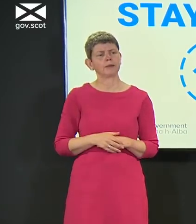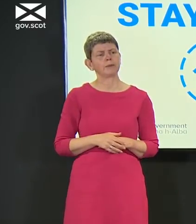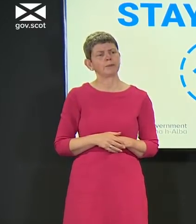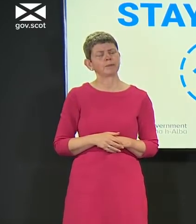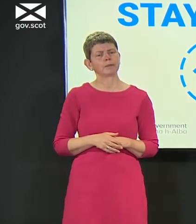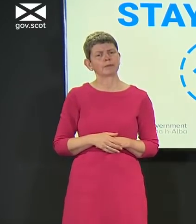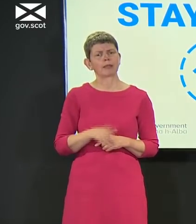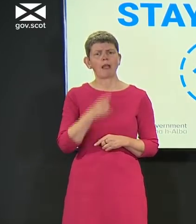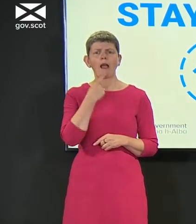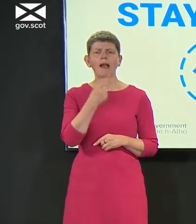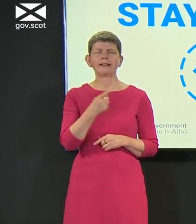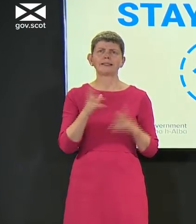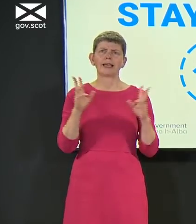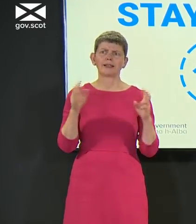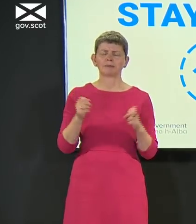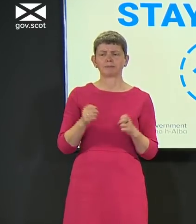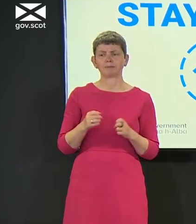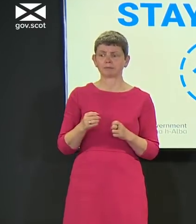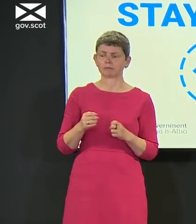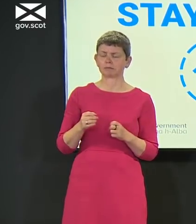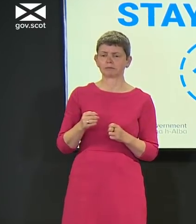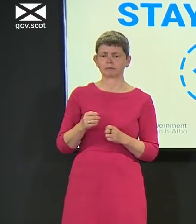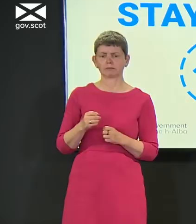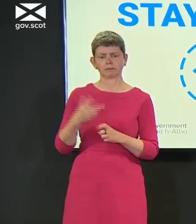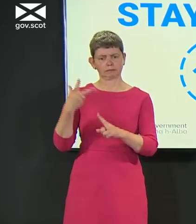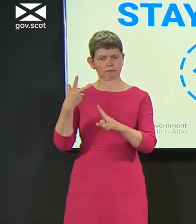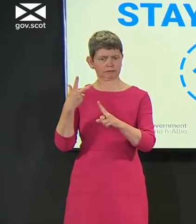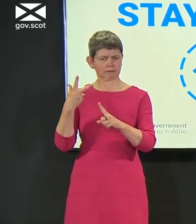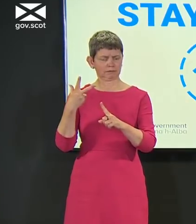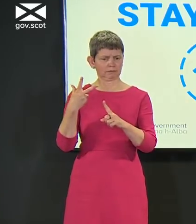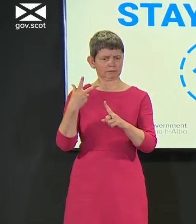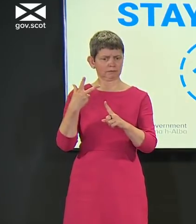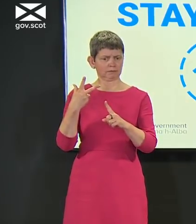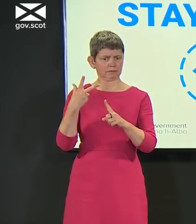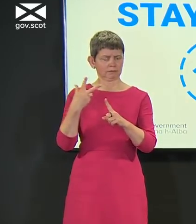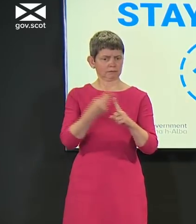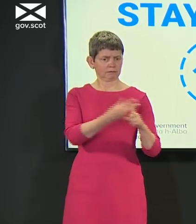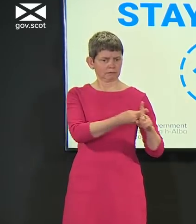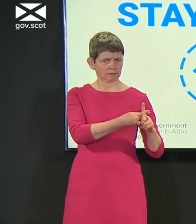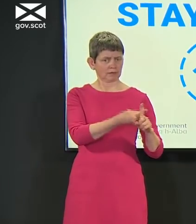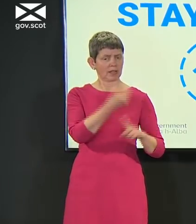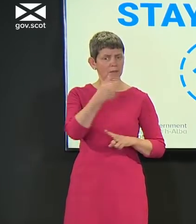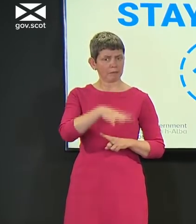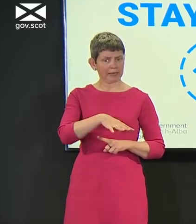word effectively just to recognize that in any big system it's possible that somebody's been